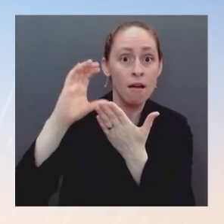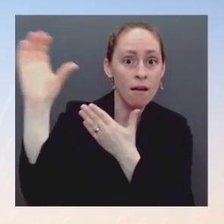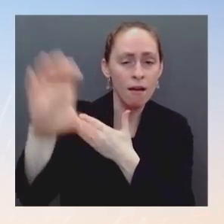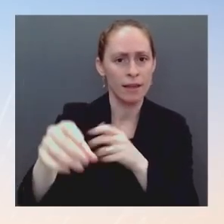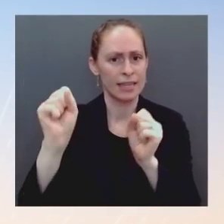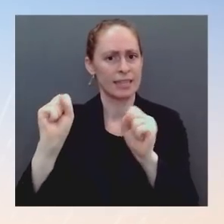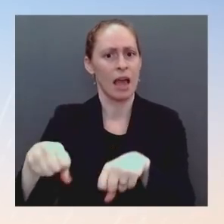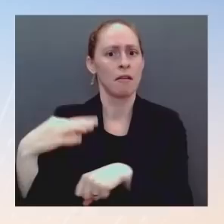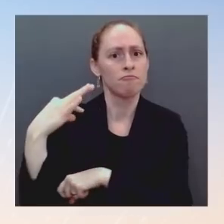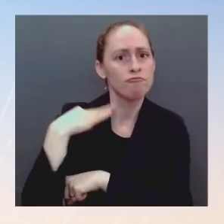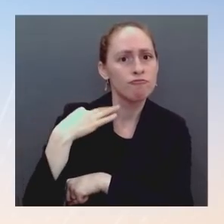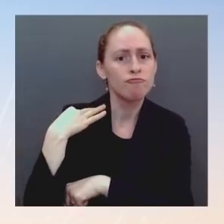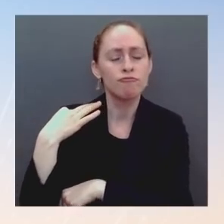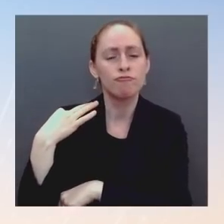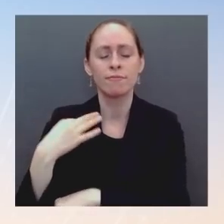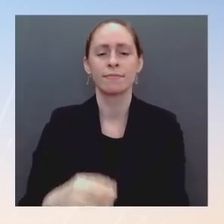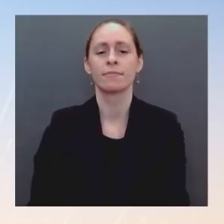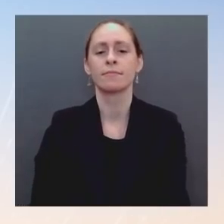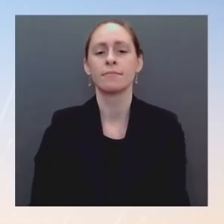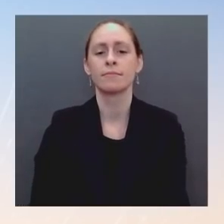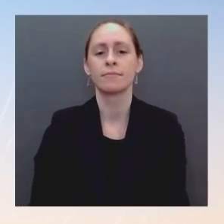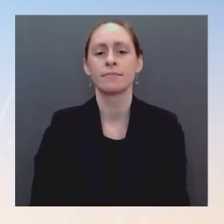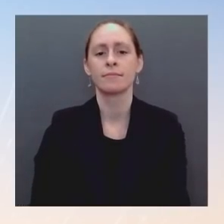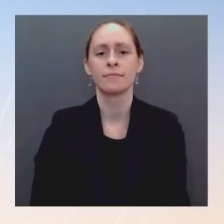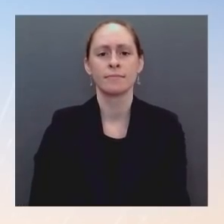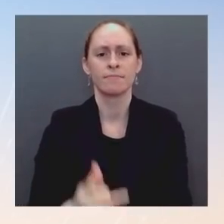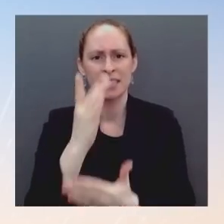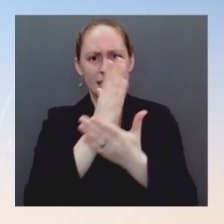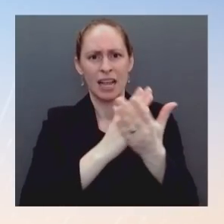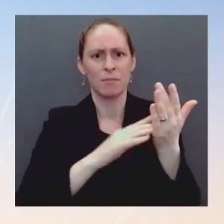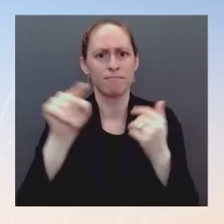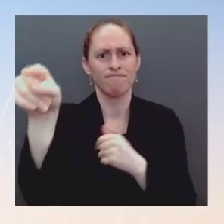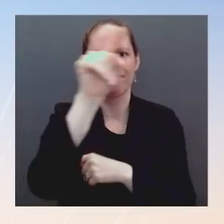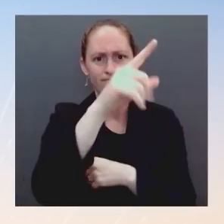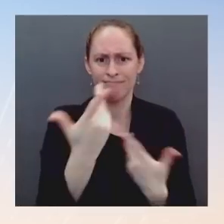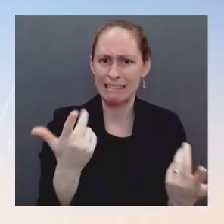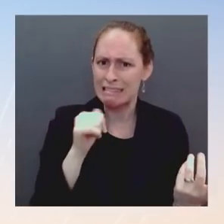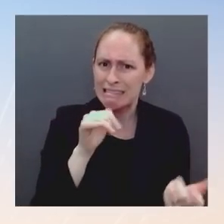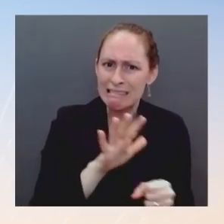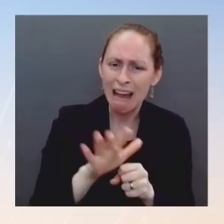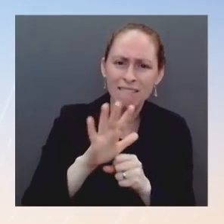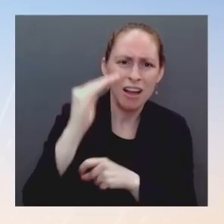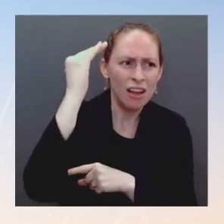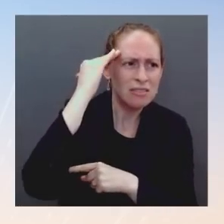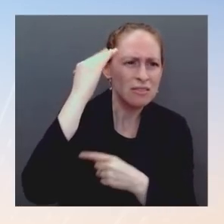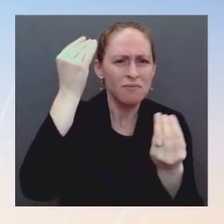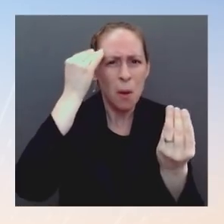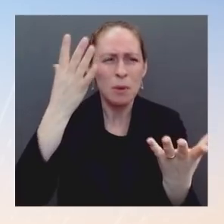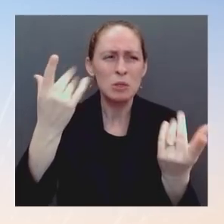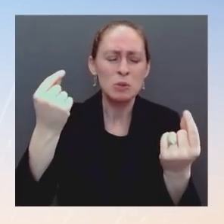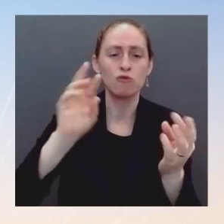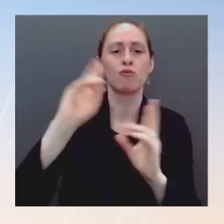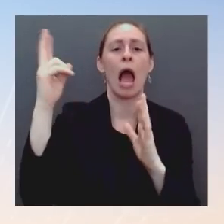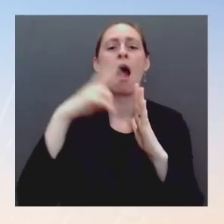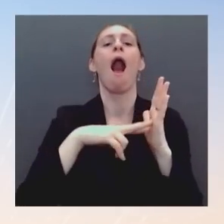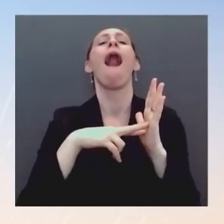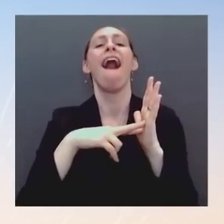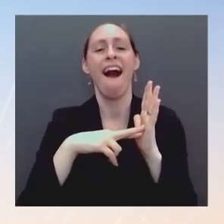We've also published an accompanying data file that allows users to quickly sort programs funded under the law by fields like agency,